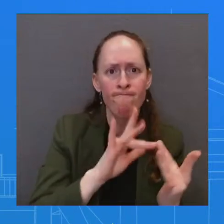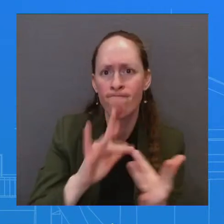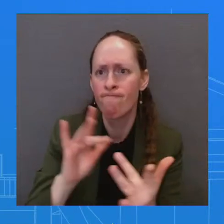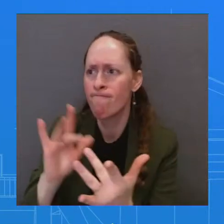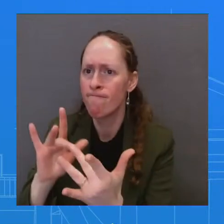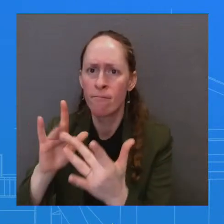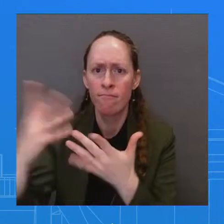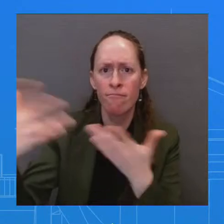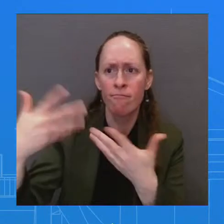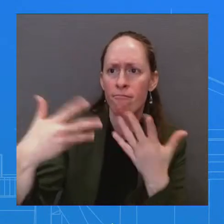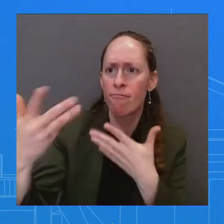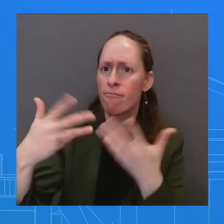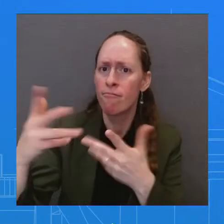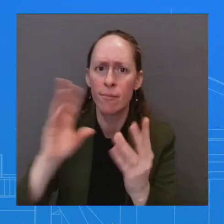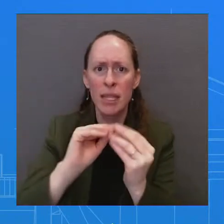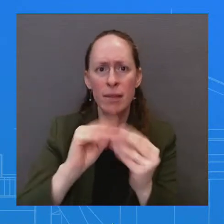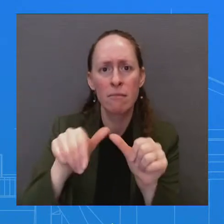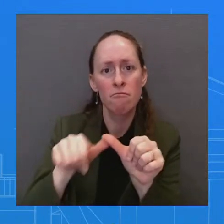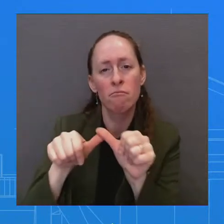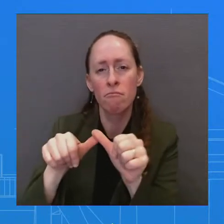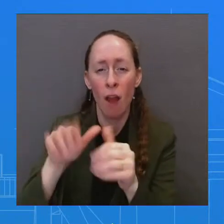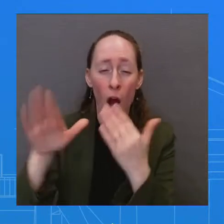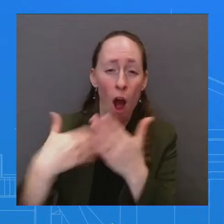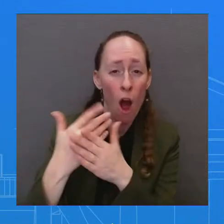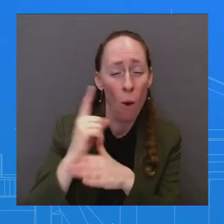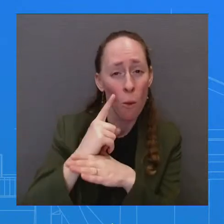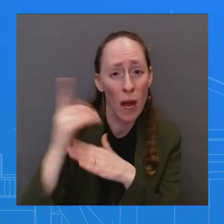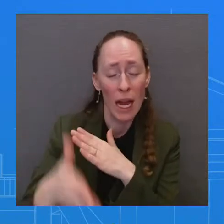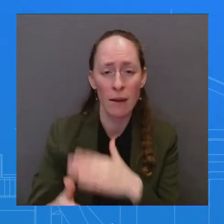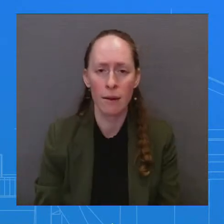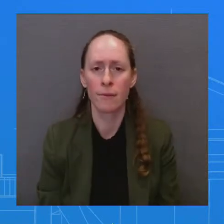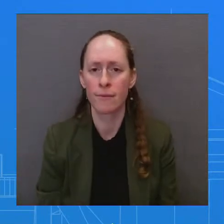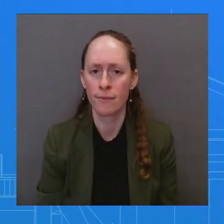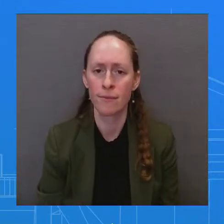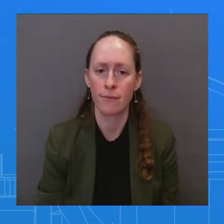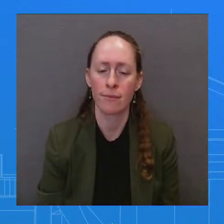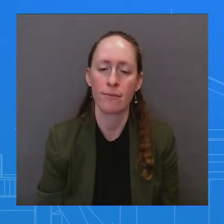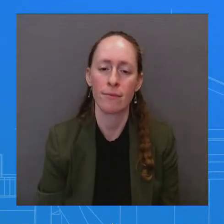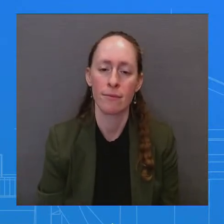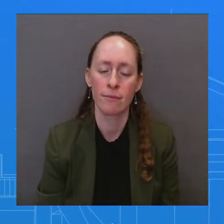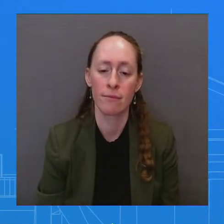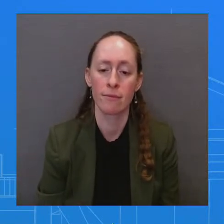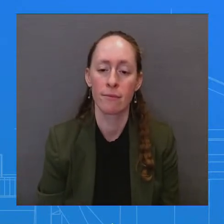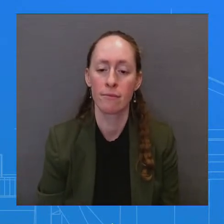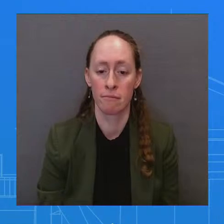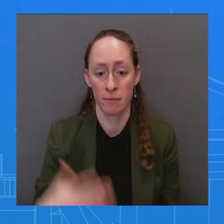But at the same time, he -- he's also working across a range of issues. I mean, Karine just laid out for you what he's doing